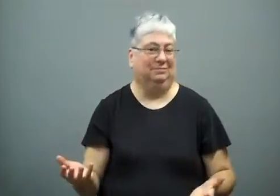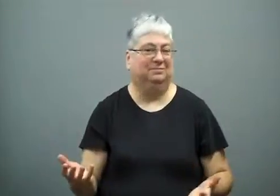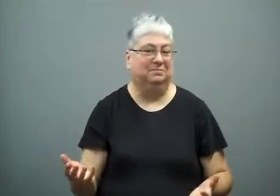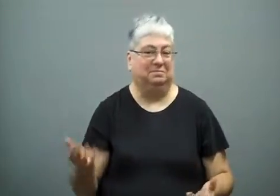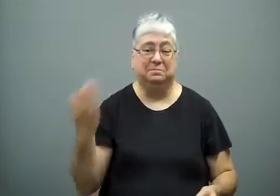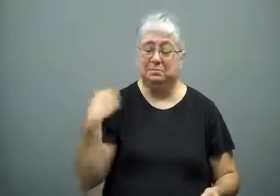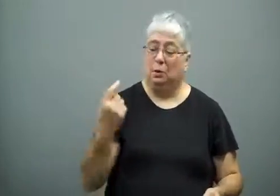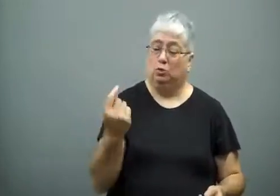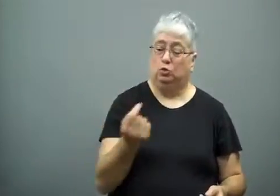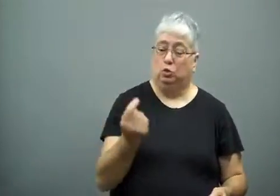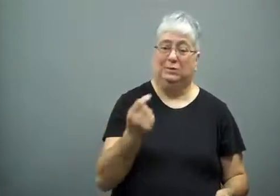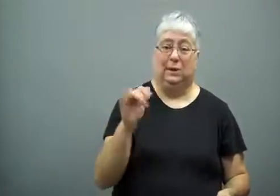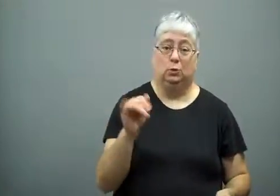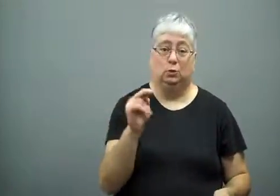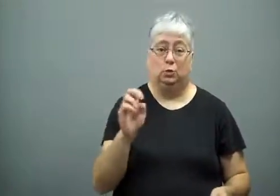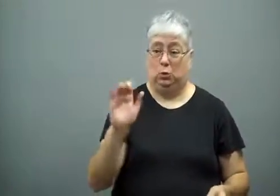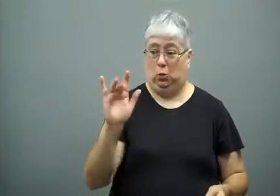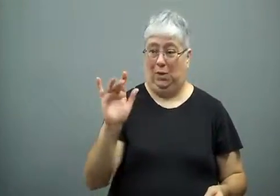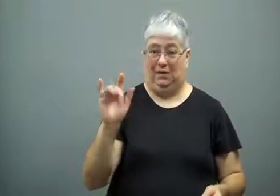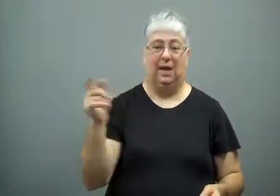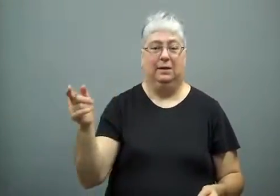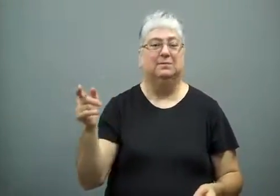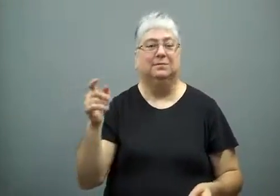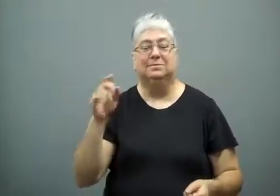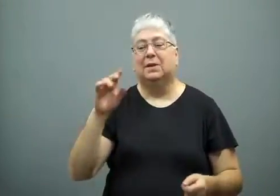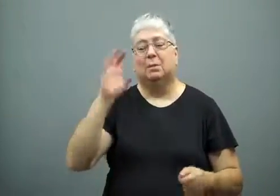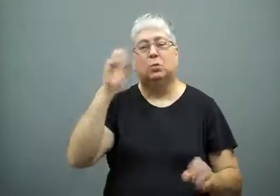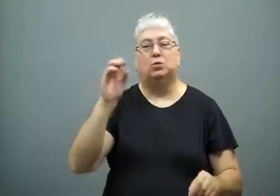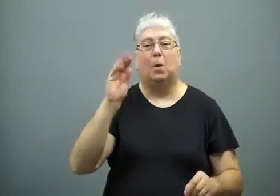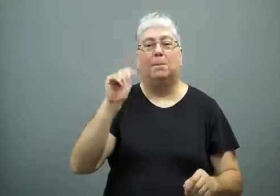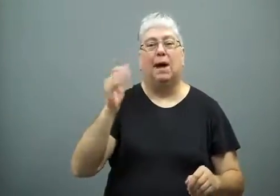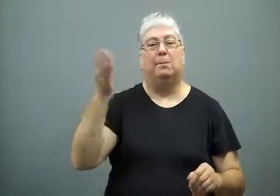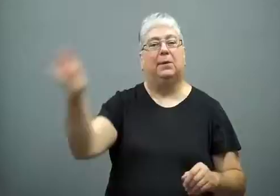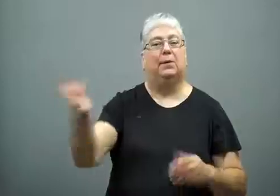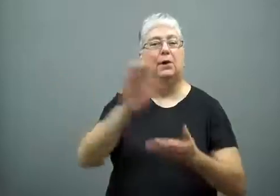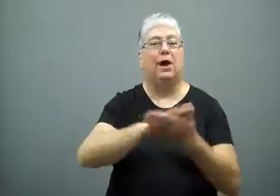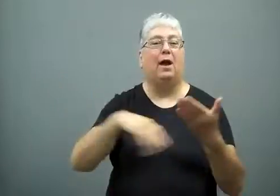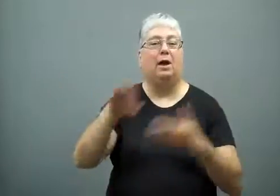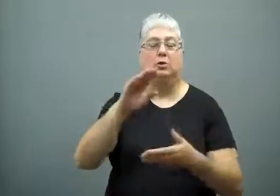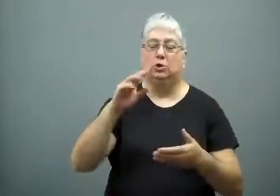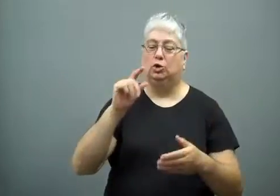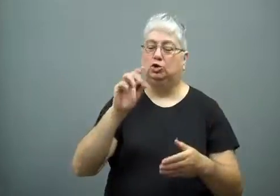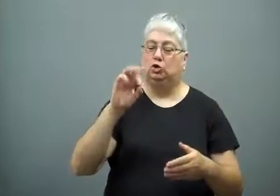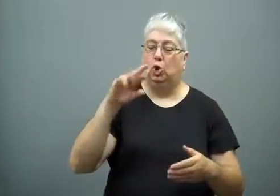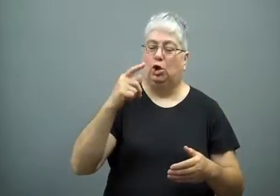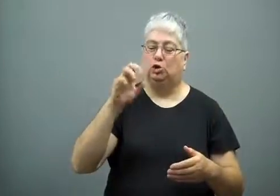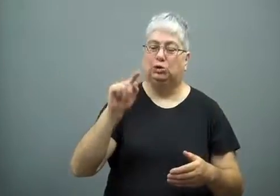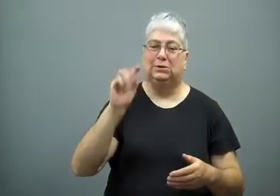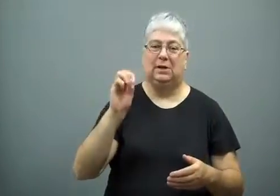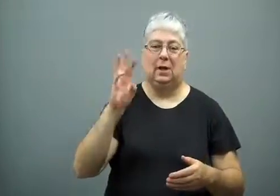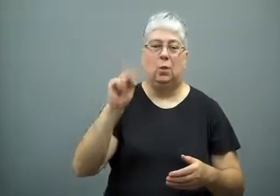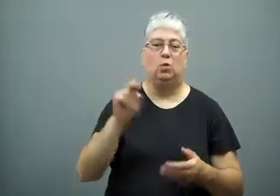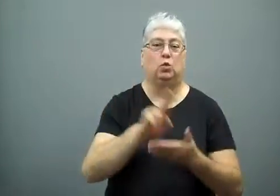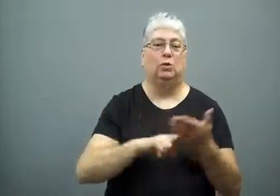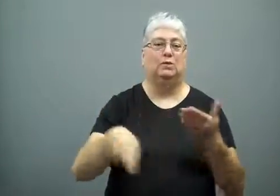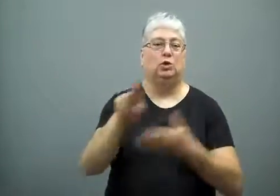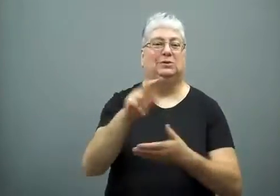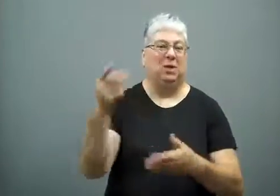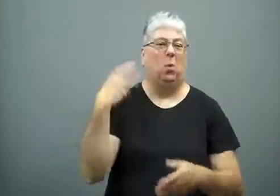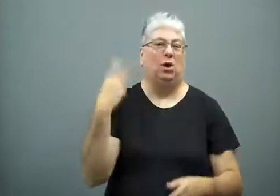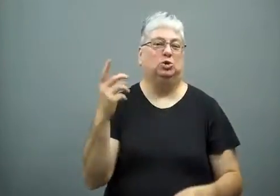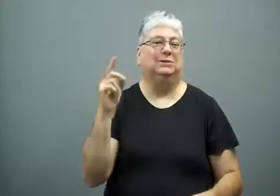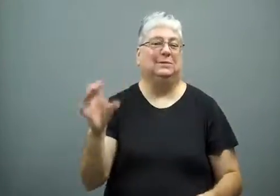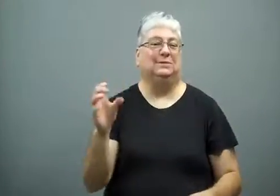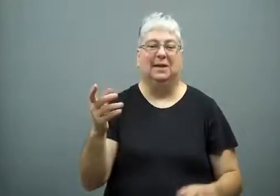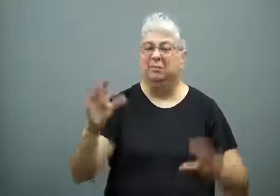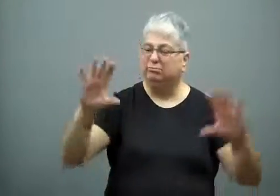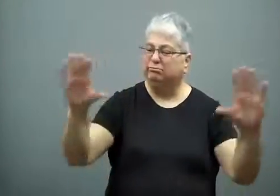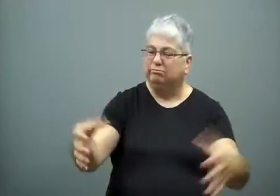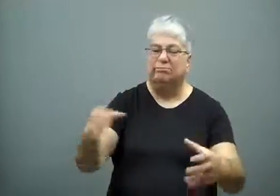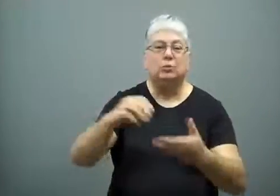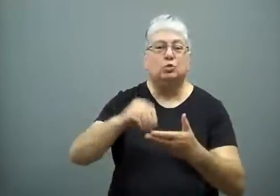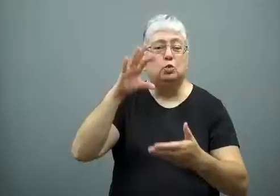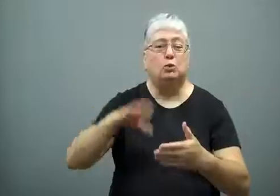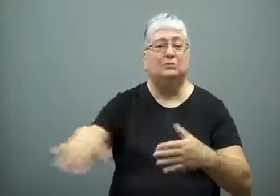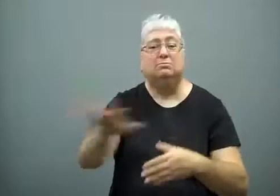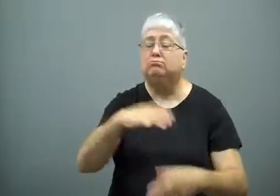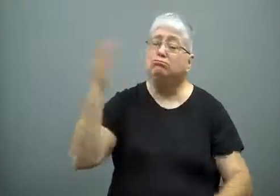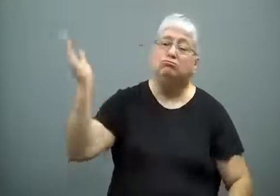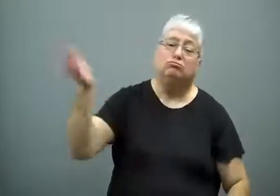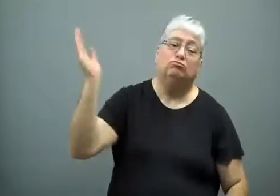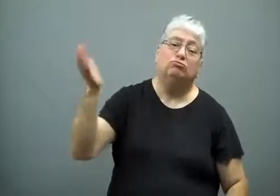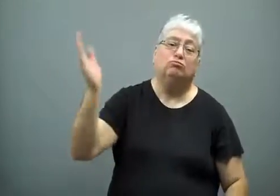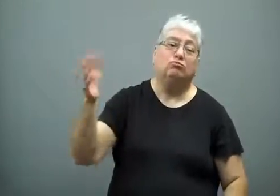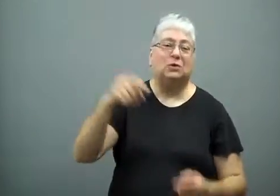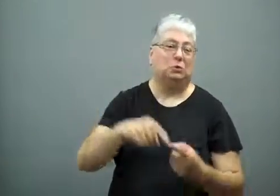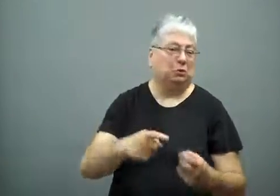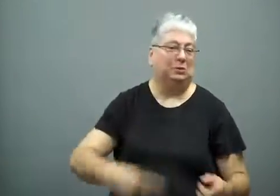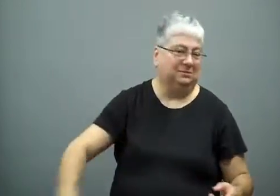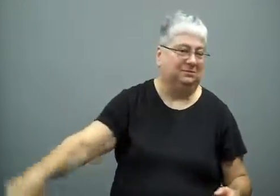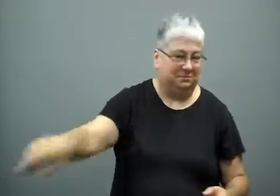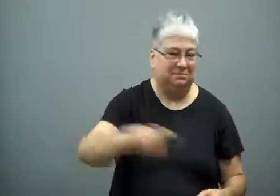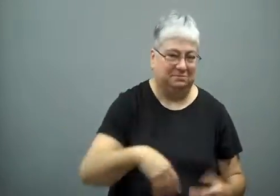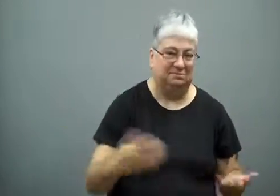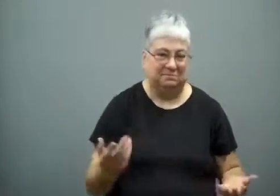On Tuesday, June 25, Obama was at Georgetown University in Washington, D.C.